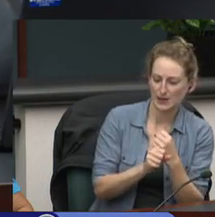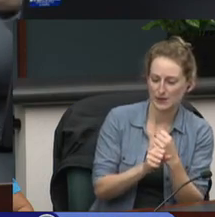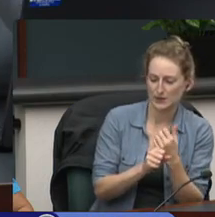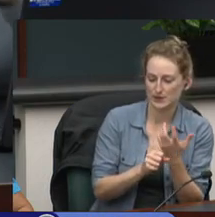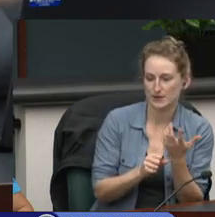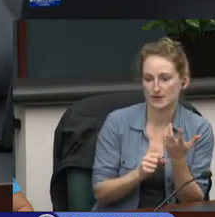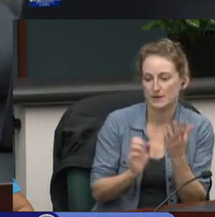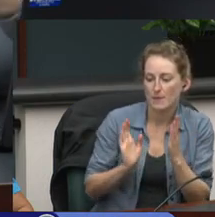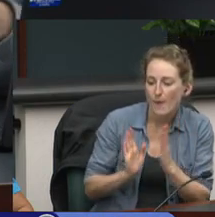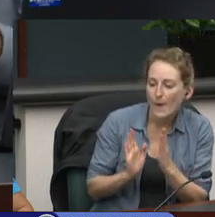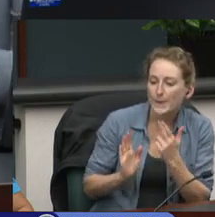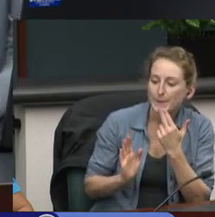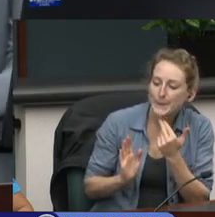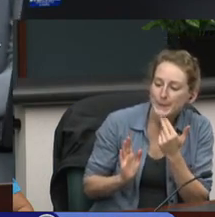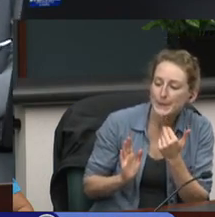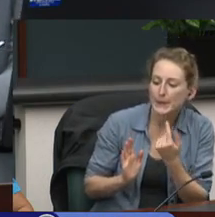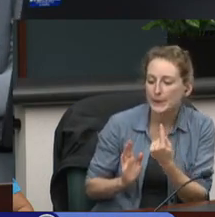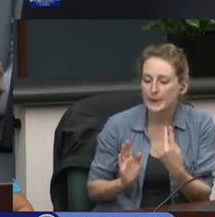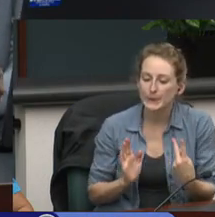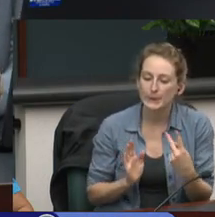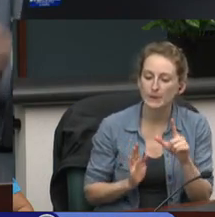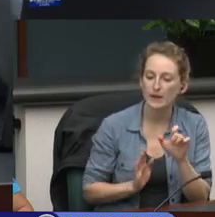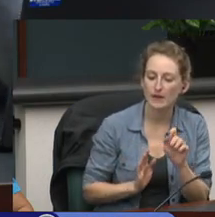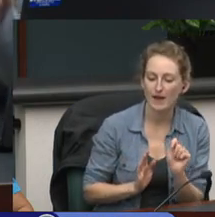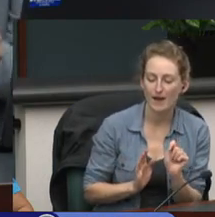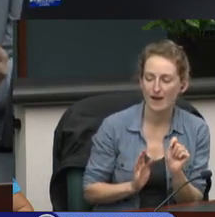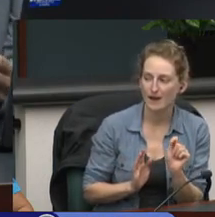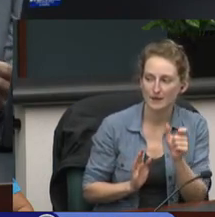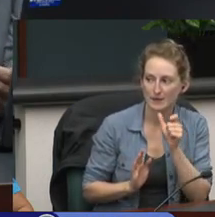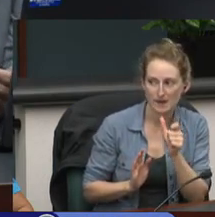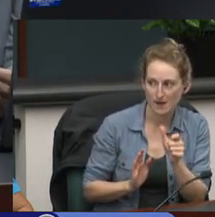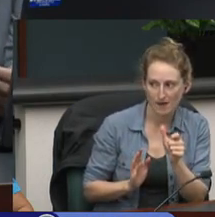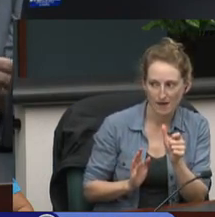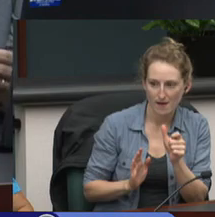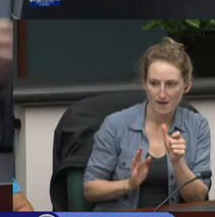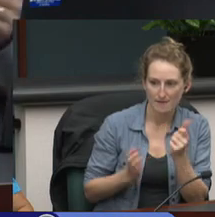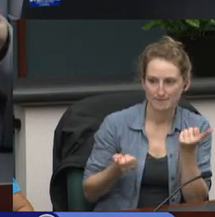know one or two Lots we haven't done very many of the larger